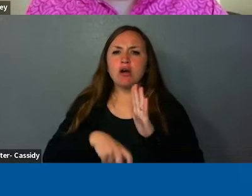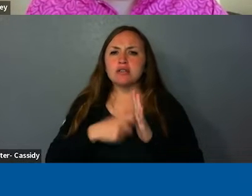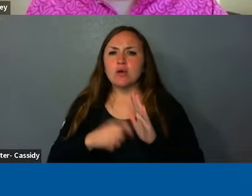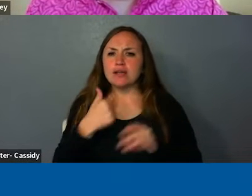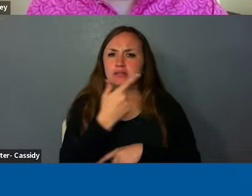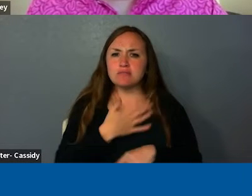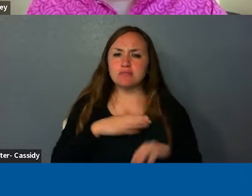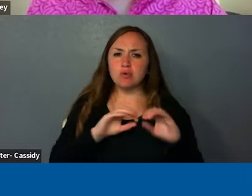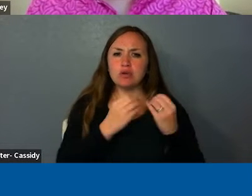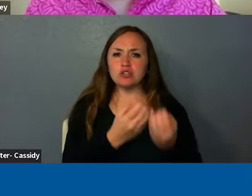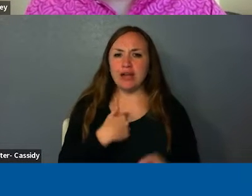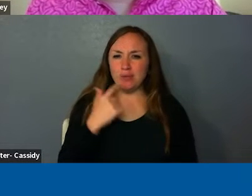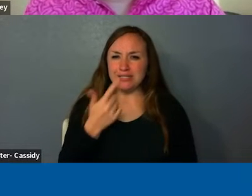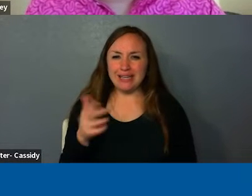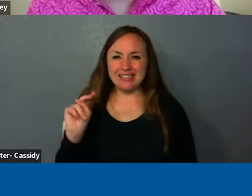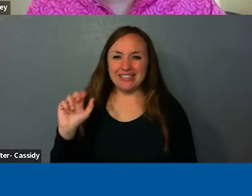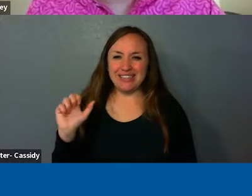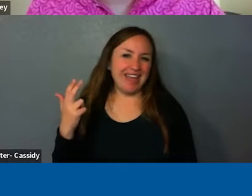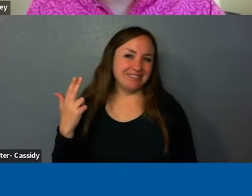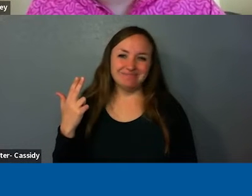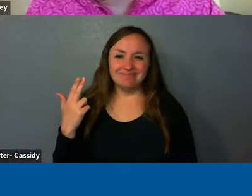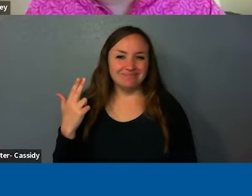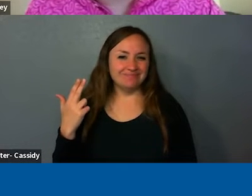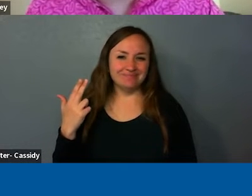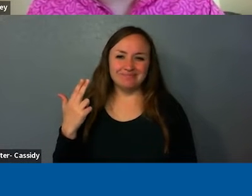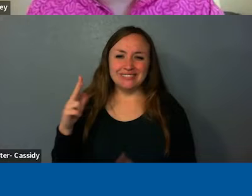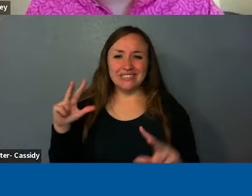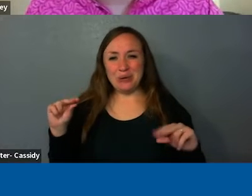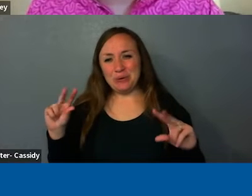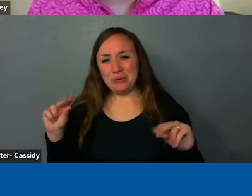and I'm gonna say, nah, no, sorry.